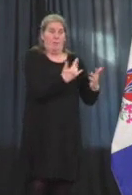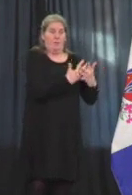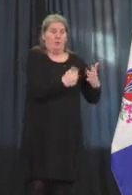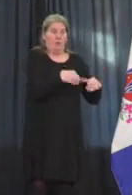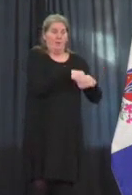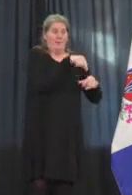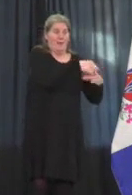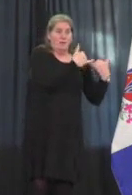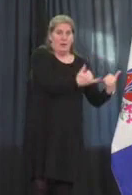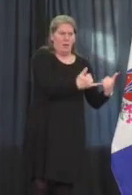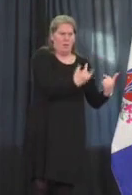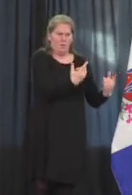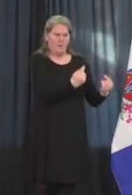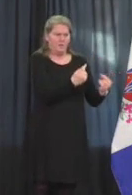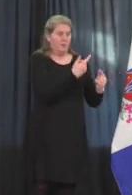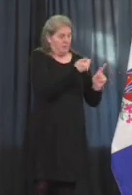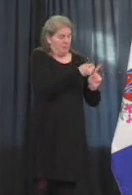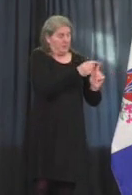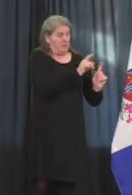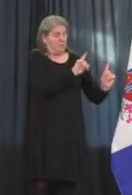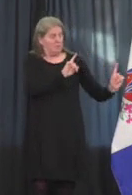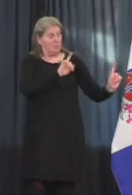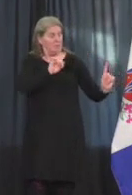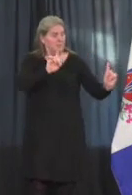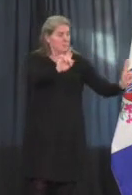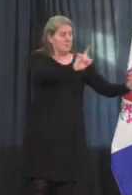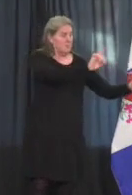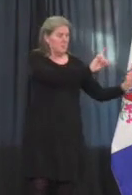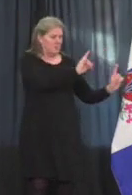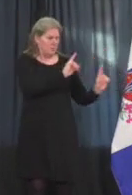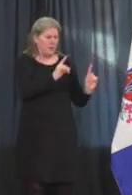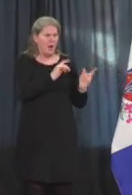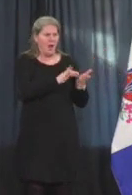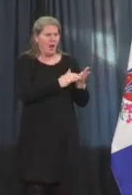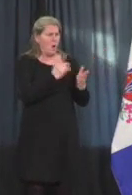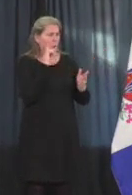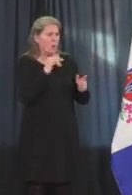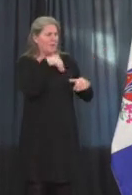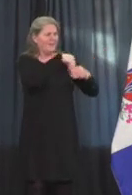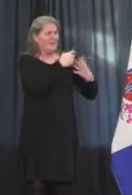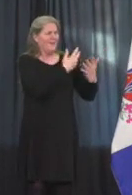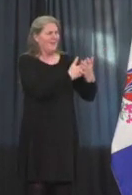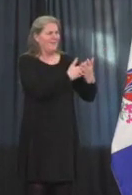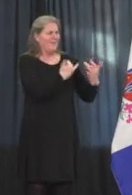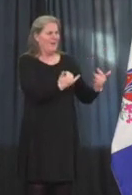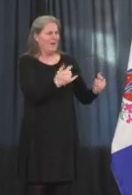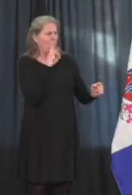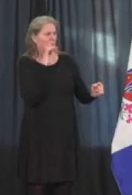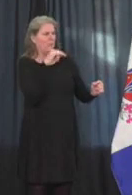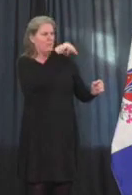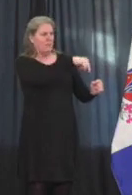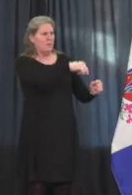ARE THEY PHYSICAL DISTANCING IN ANY WAY? HOW ARE THEY BEING TREATED DURING A TIME LIKE THIS IN.